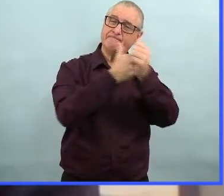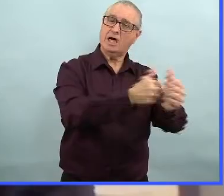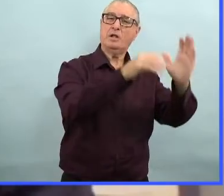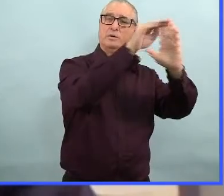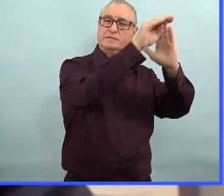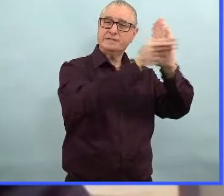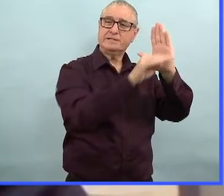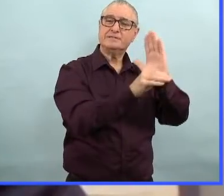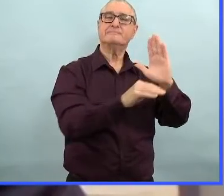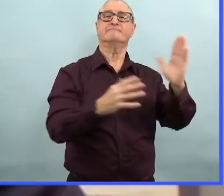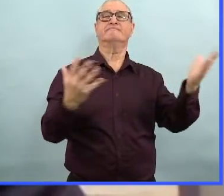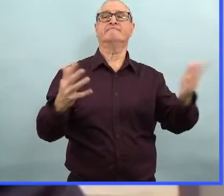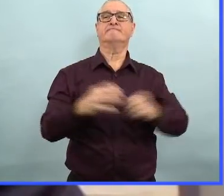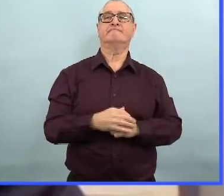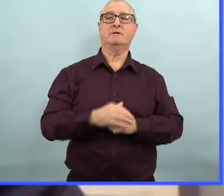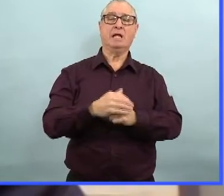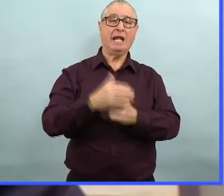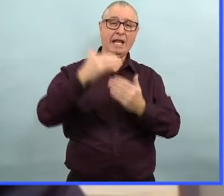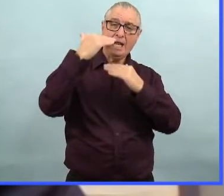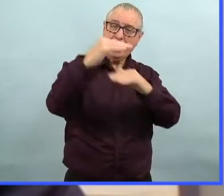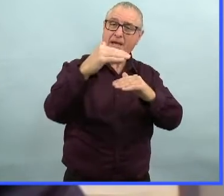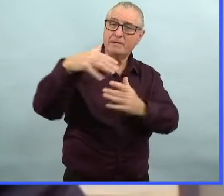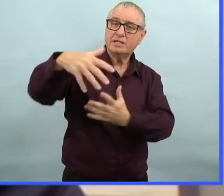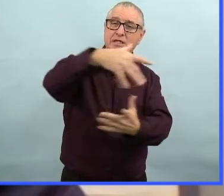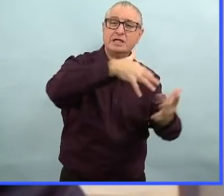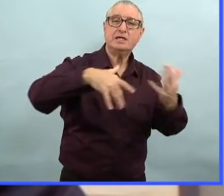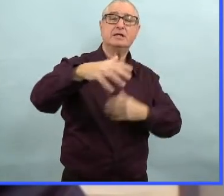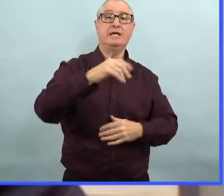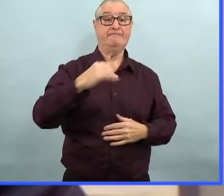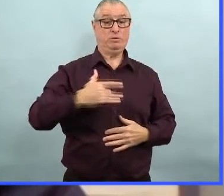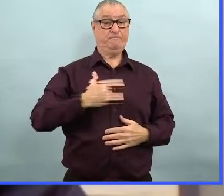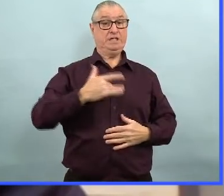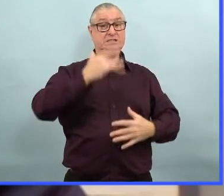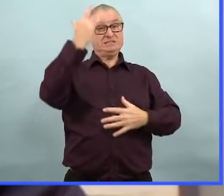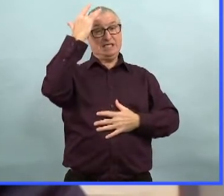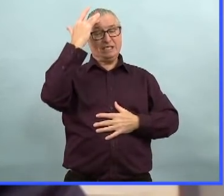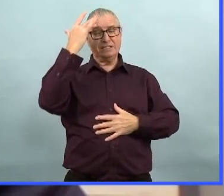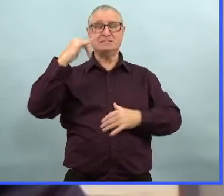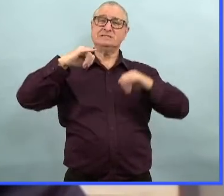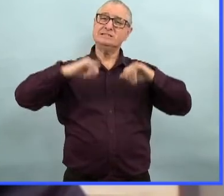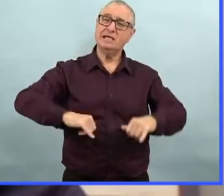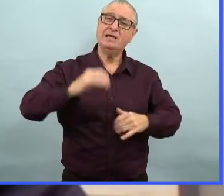with others stay home when you're sick stay home and isolate while your results are pending